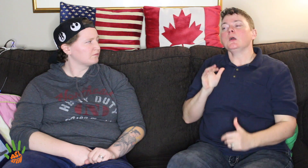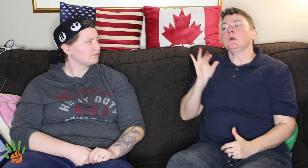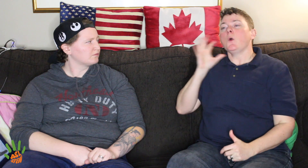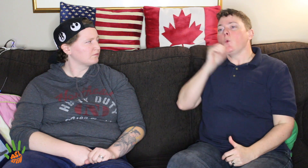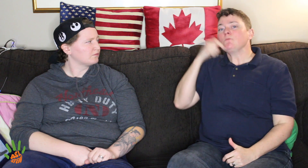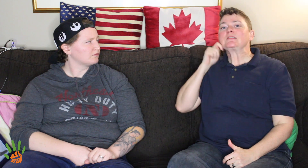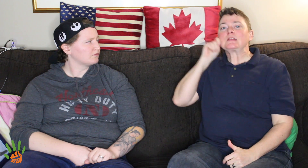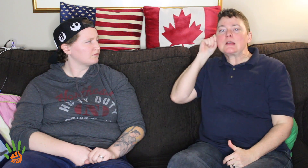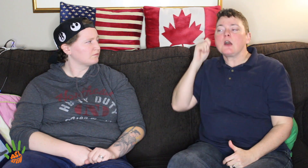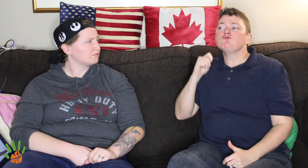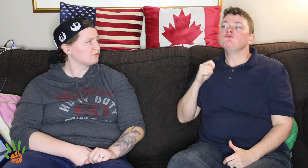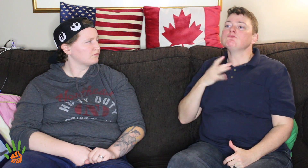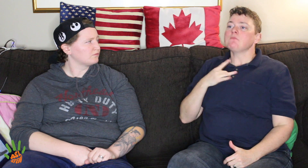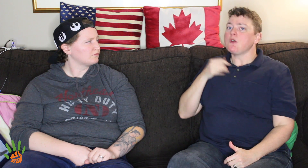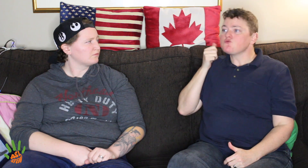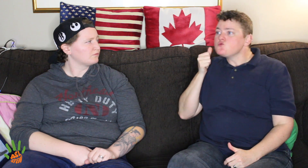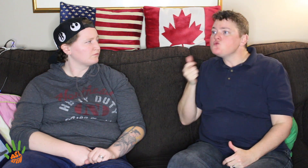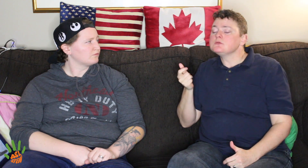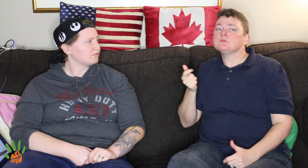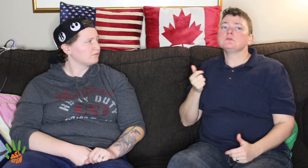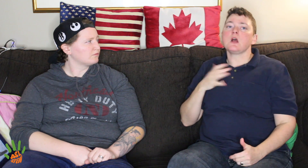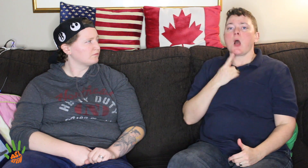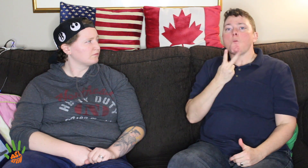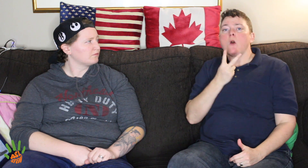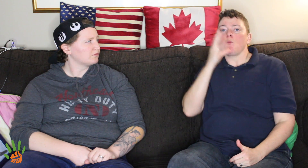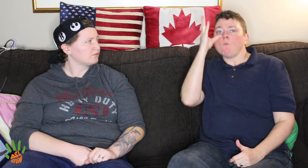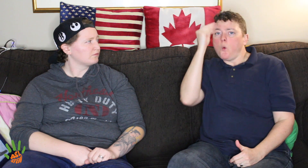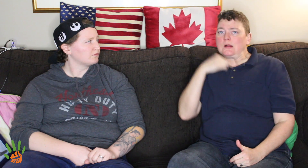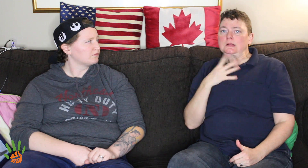Then when I was a teenager, there were one or two boys that I liked